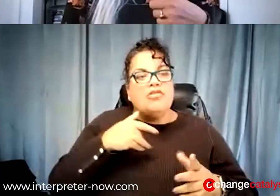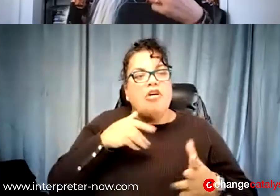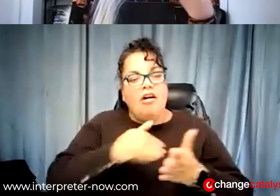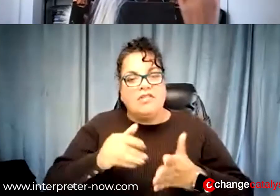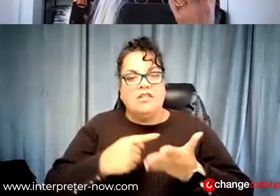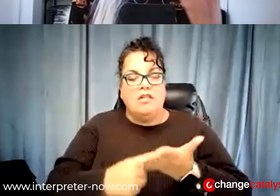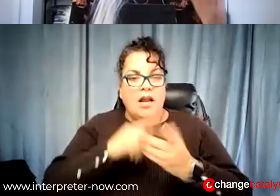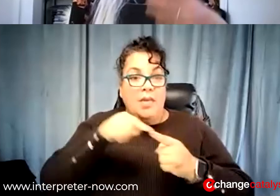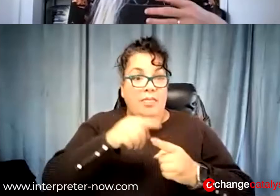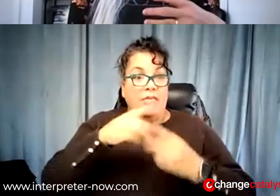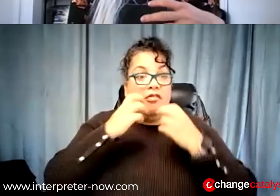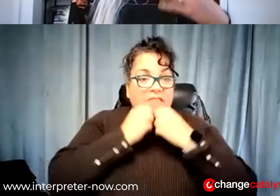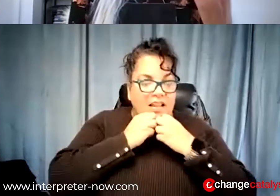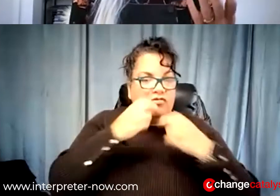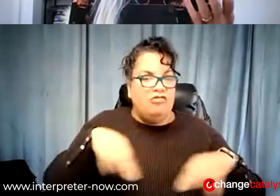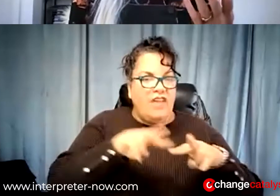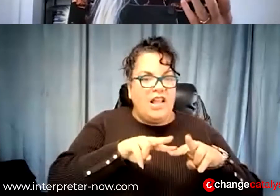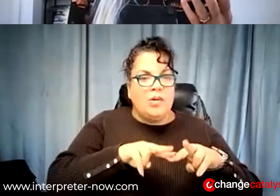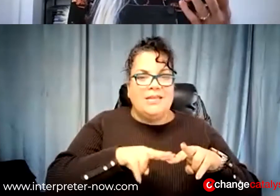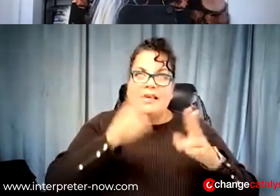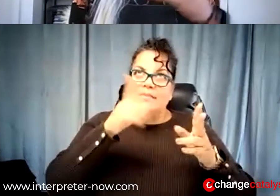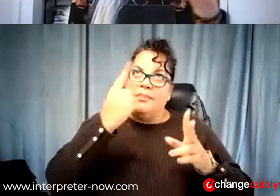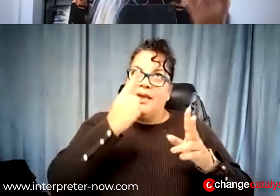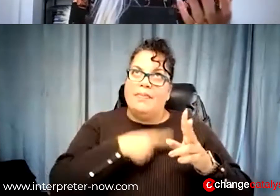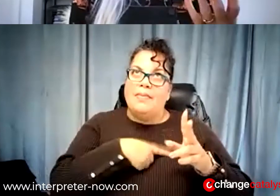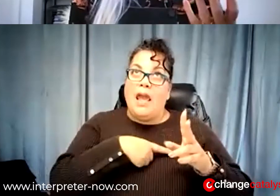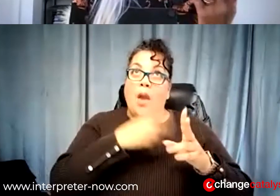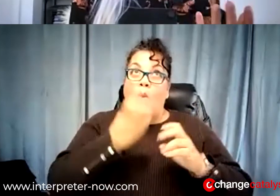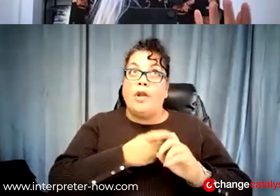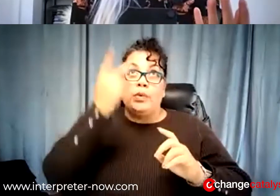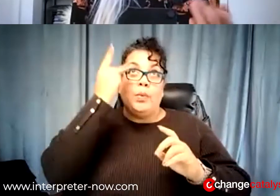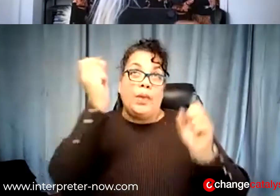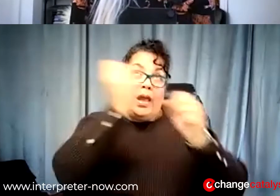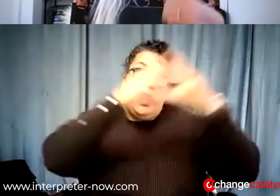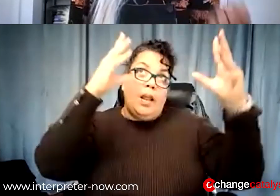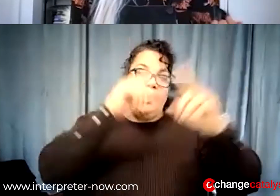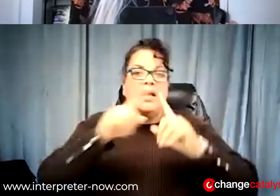And if your values aren't apparent in the work that you're doing and how you bring yourself